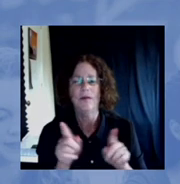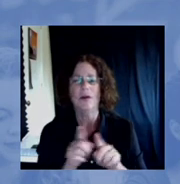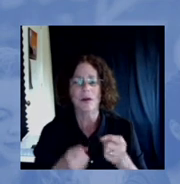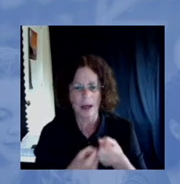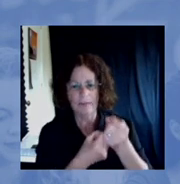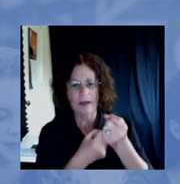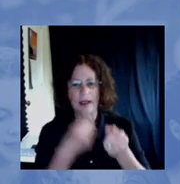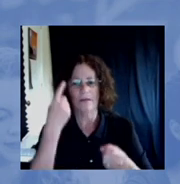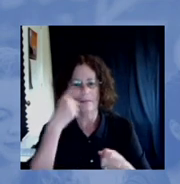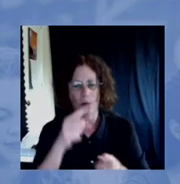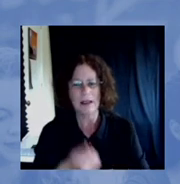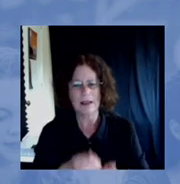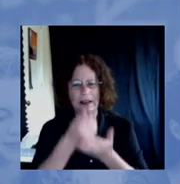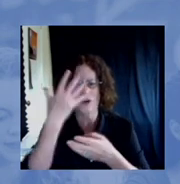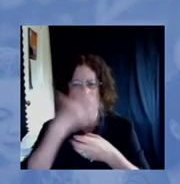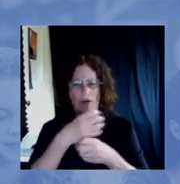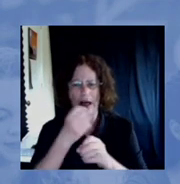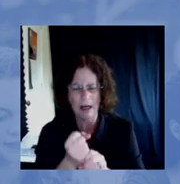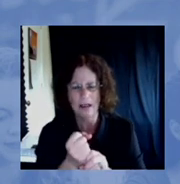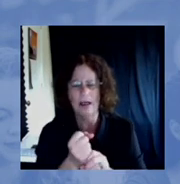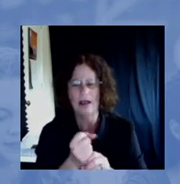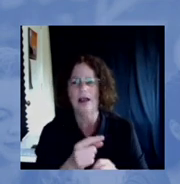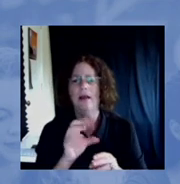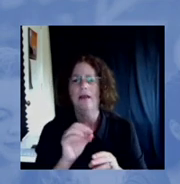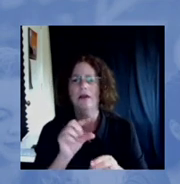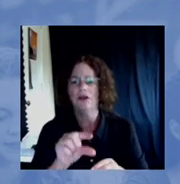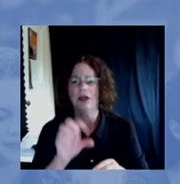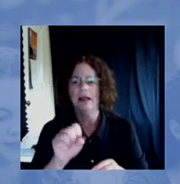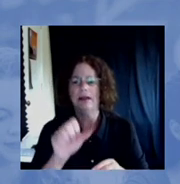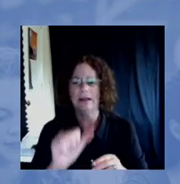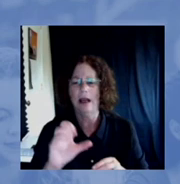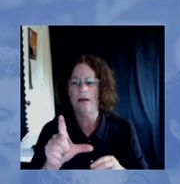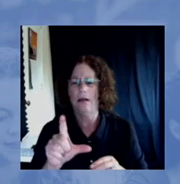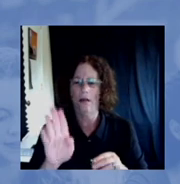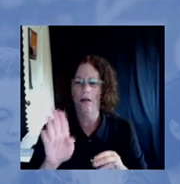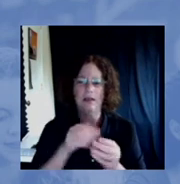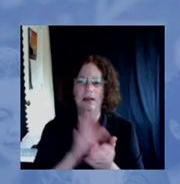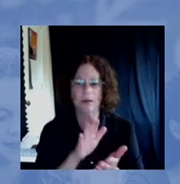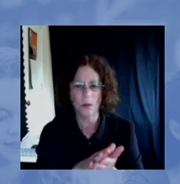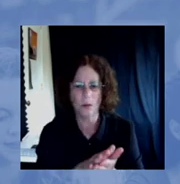CREATING THE GAY STRAIGHT ALLIANCE WITHIN OUR SCHOOLS SO THAT EVERY SINGLE STUDENT CAN